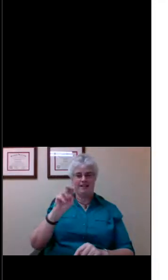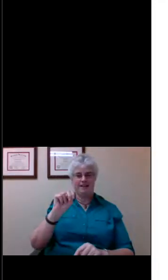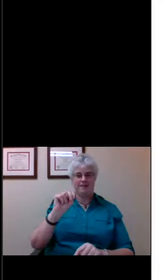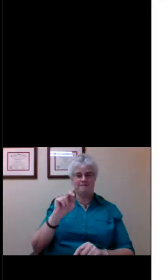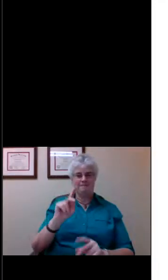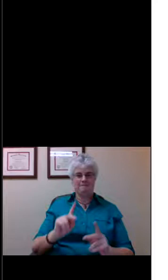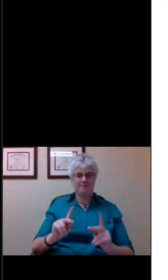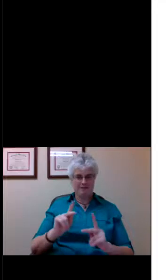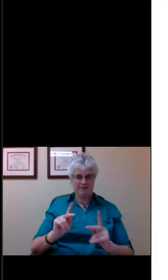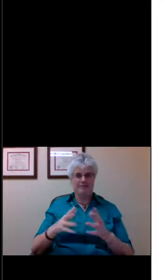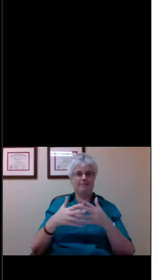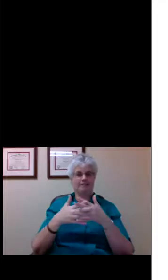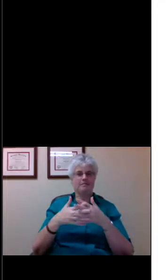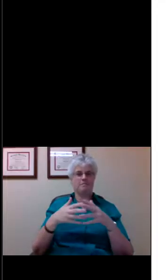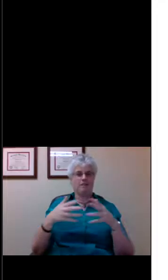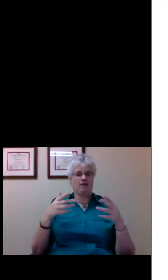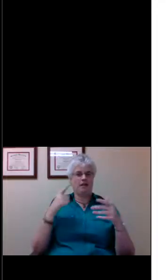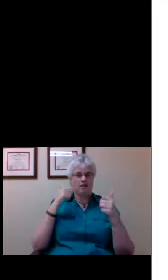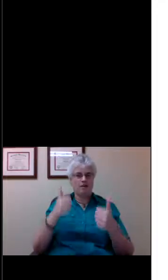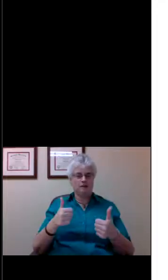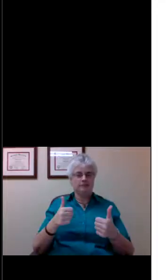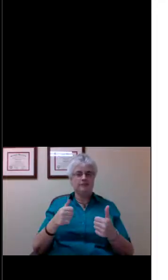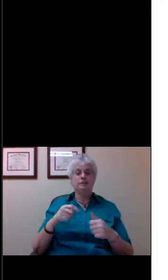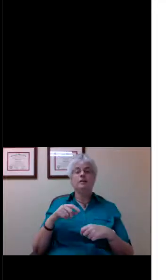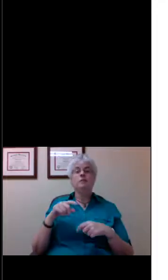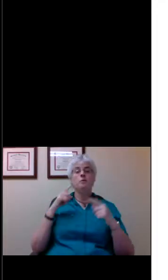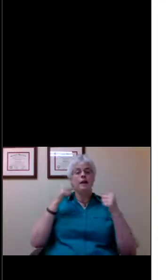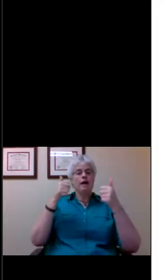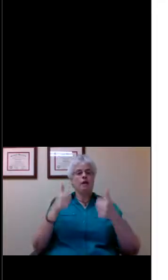Holly: Yes, right. So the actual answer is 48 million people in America have a hearing loss.